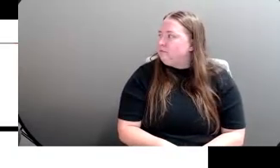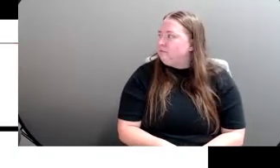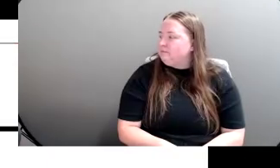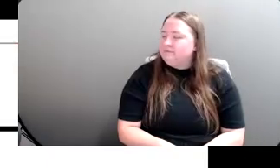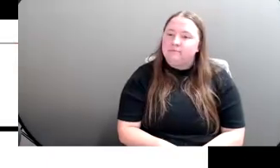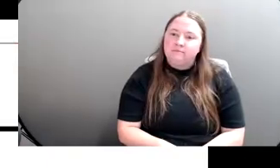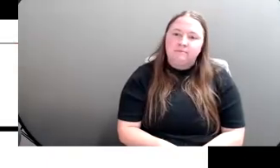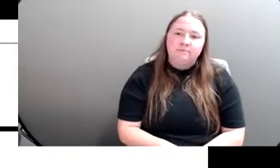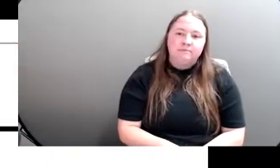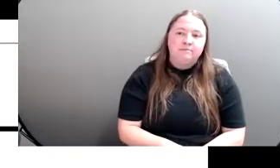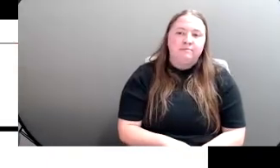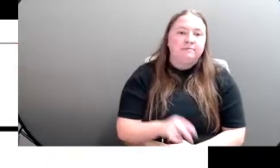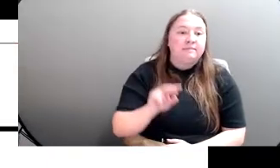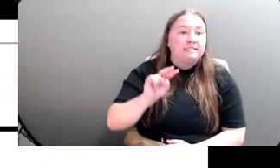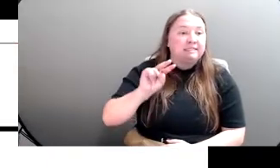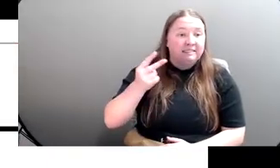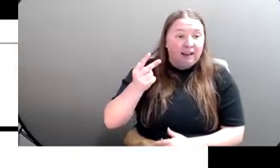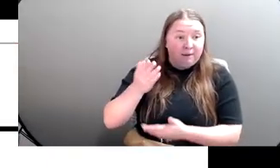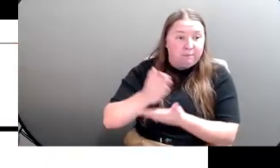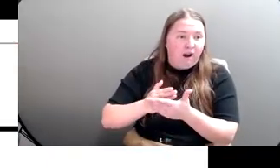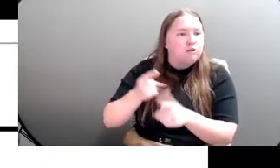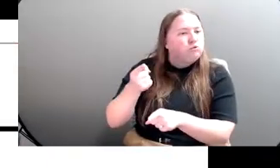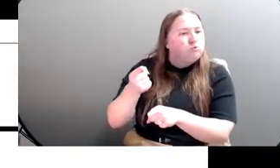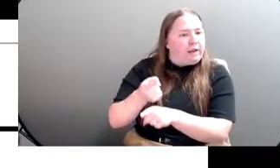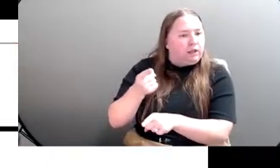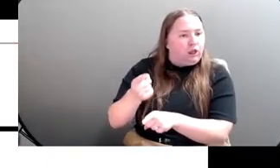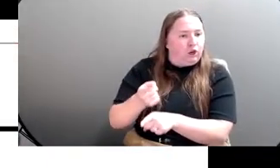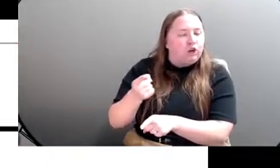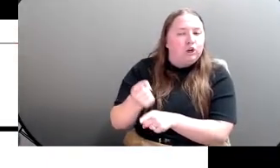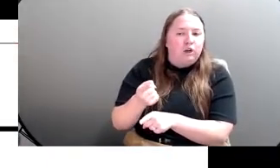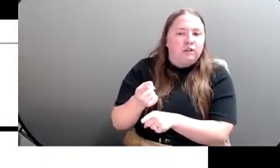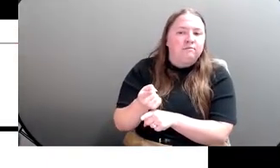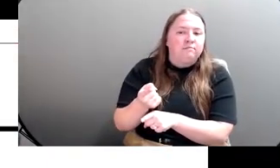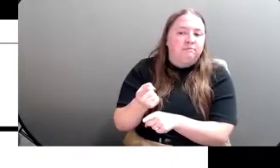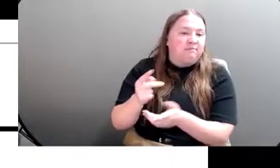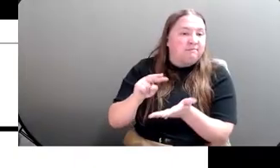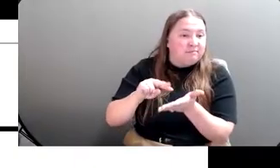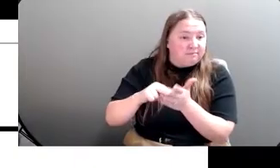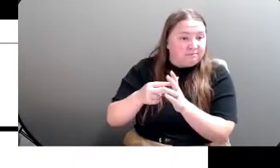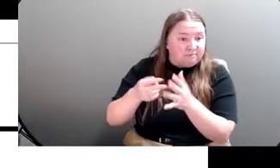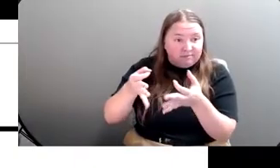So the second component is regular interaction. And regular is defined as being predictable